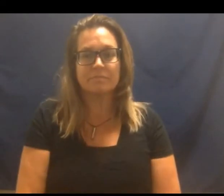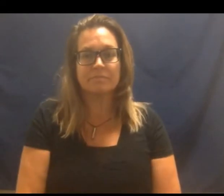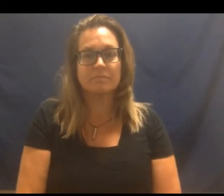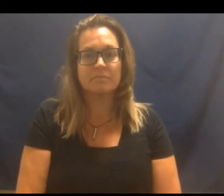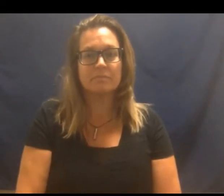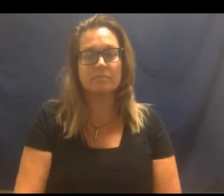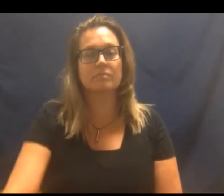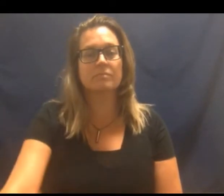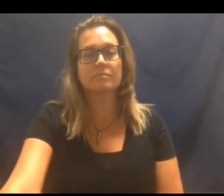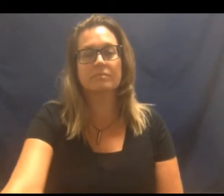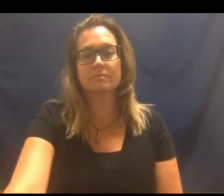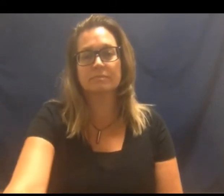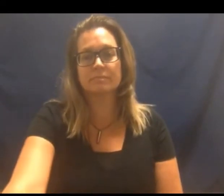ASL.